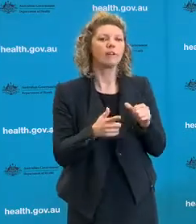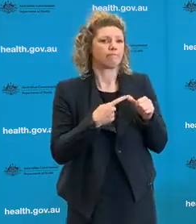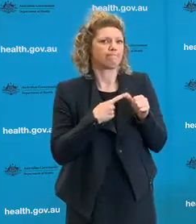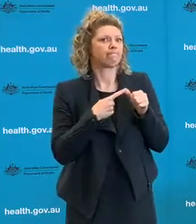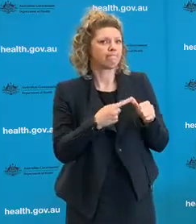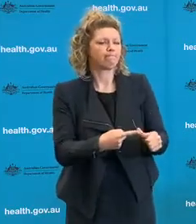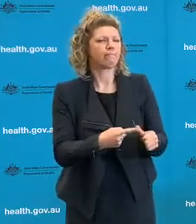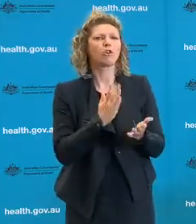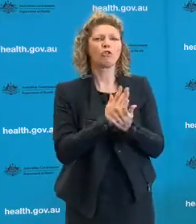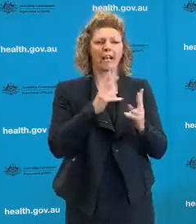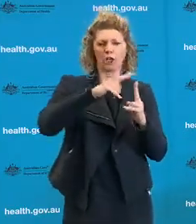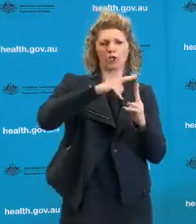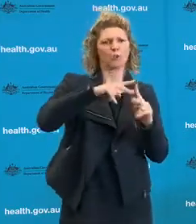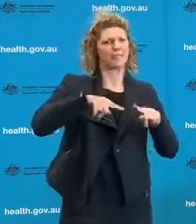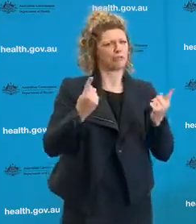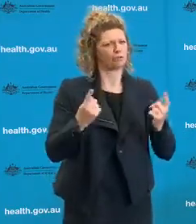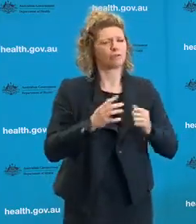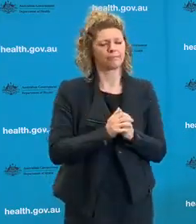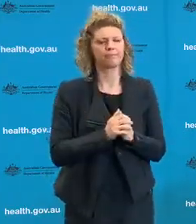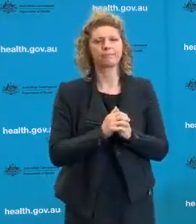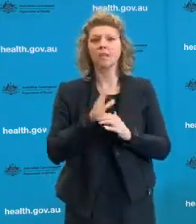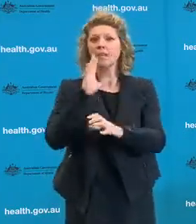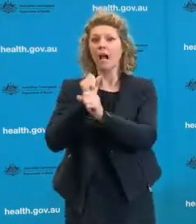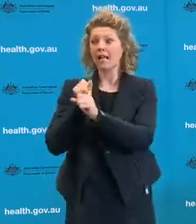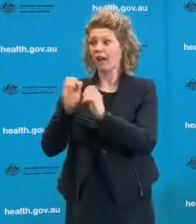National Cabinet agreed AHPPC position